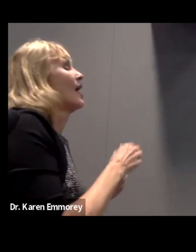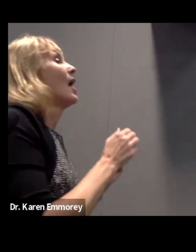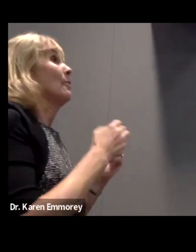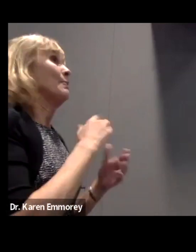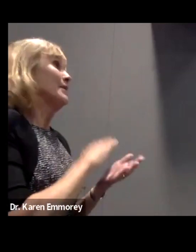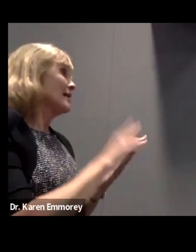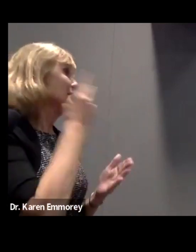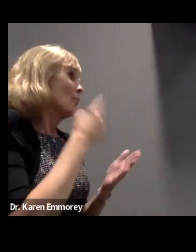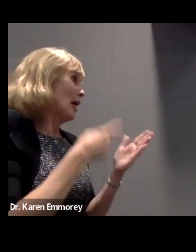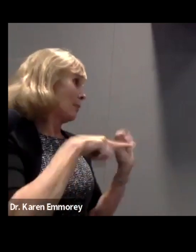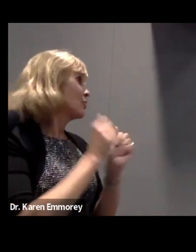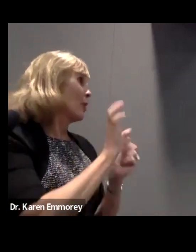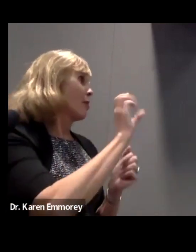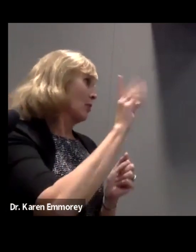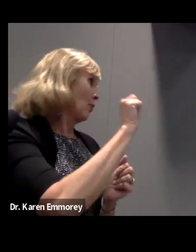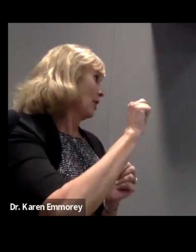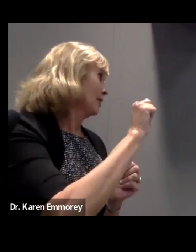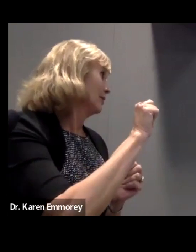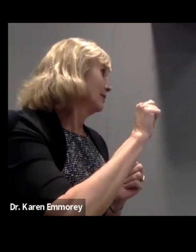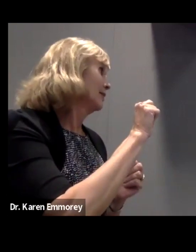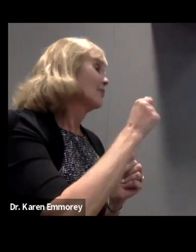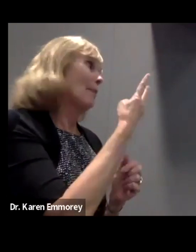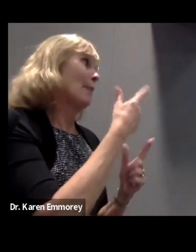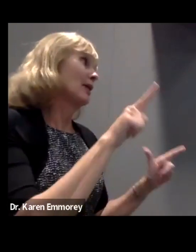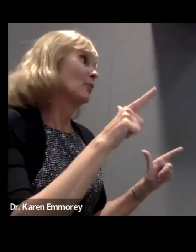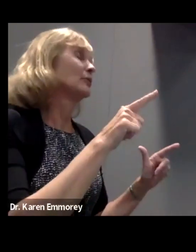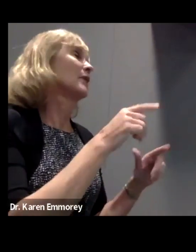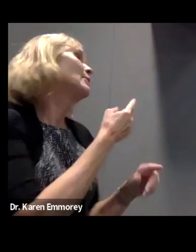But the problem with this for some is that they're hard to find.